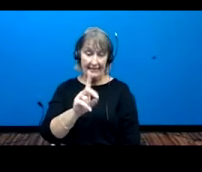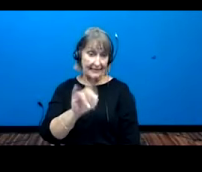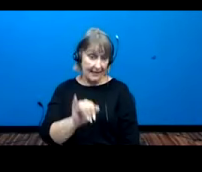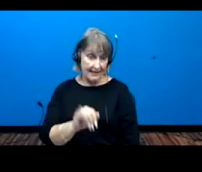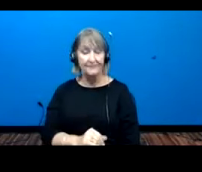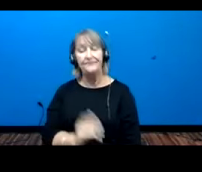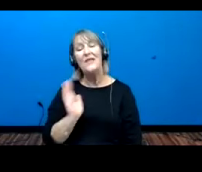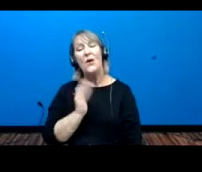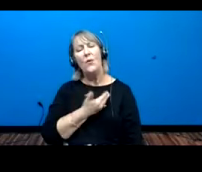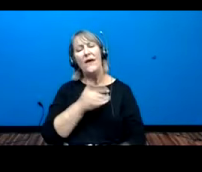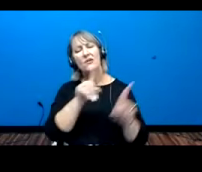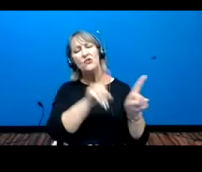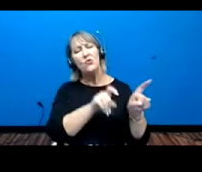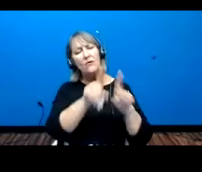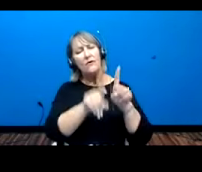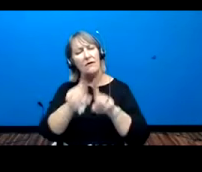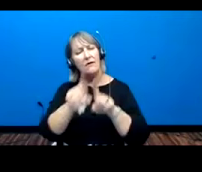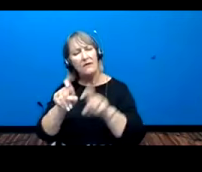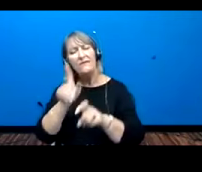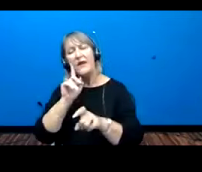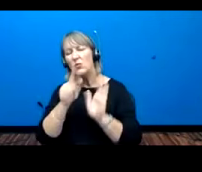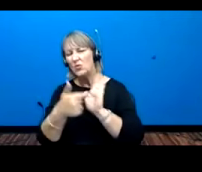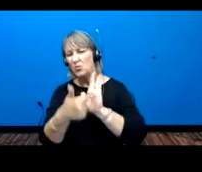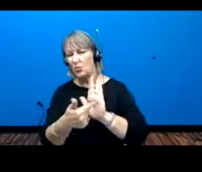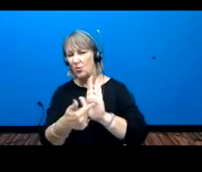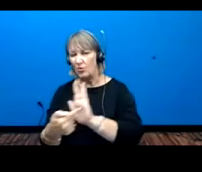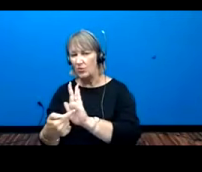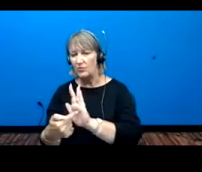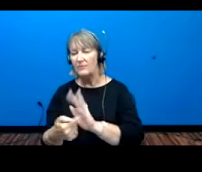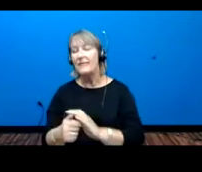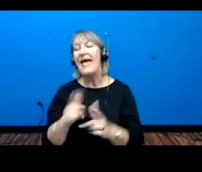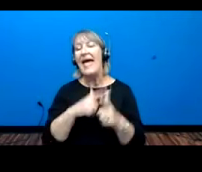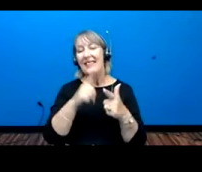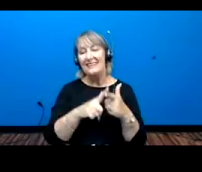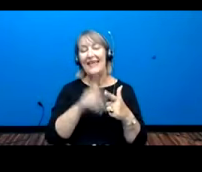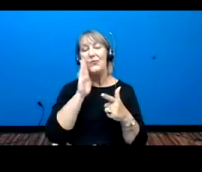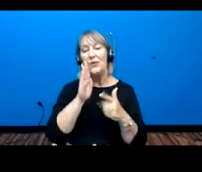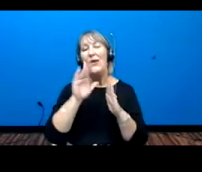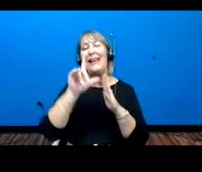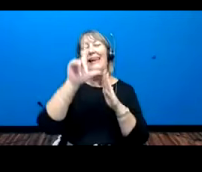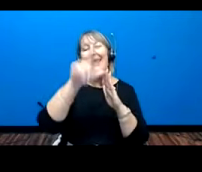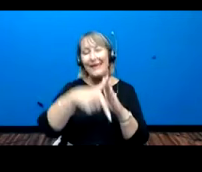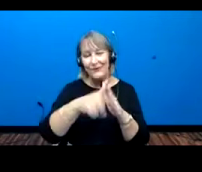sharing with all of you, and then we'll also be following up with an additional survey just to kind of gauge your interest